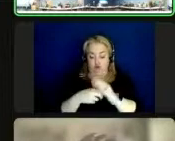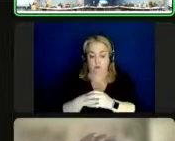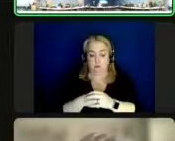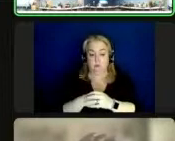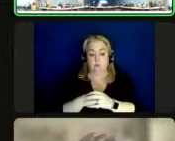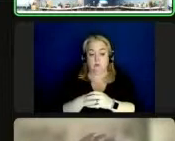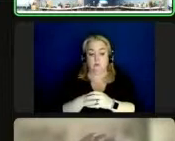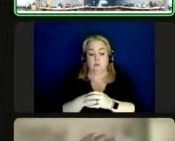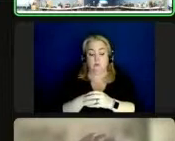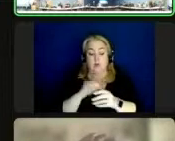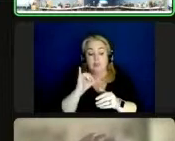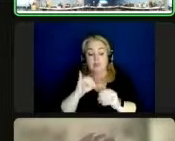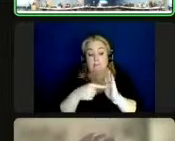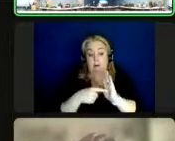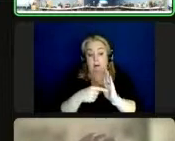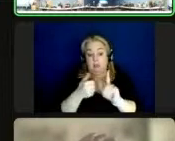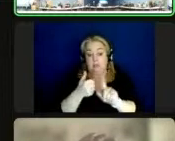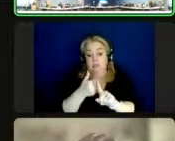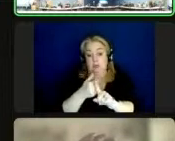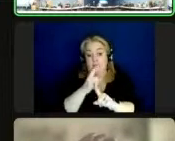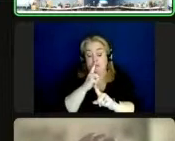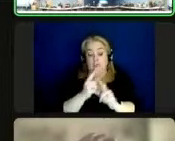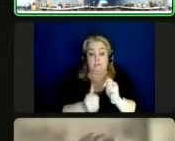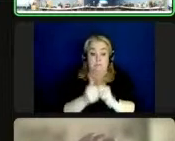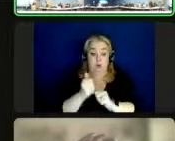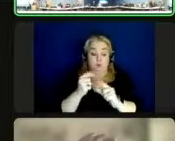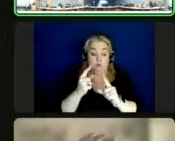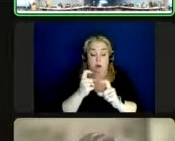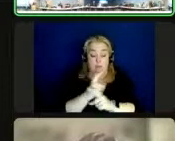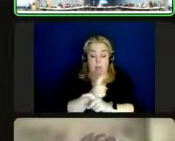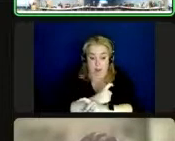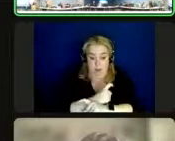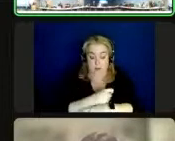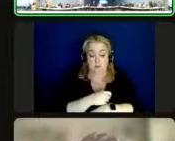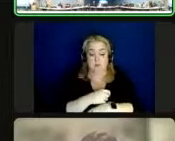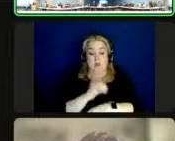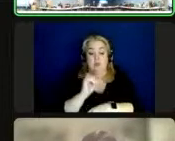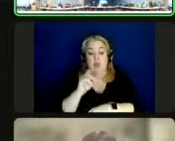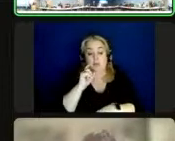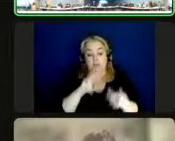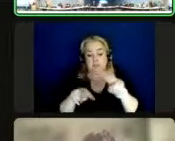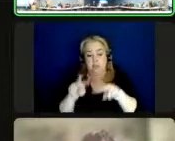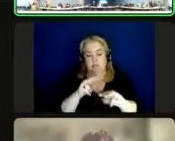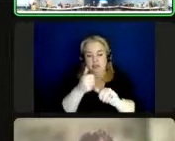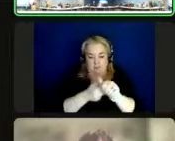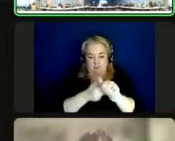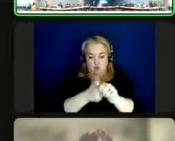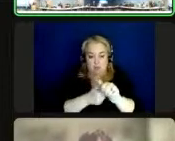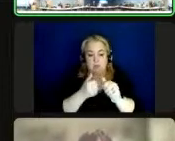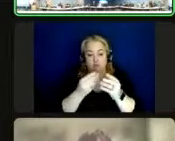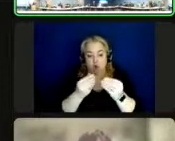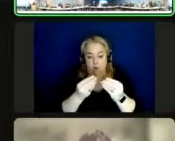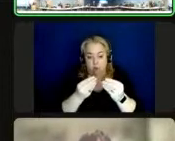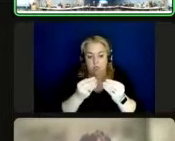VALID IS FREE FROM ERROR AND IT ALIGNS WITH THE COMPLEX OREGON